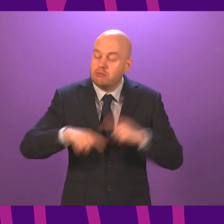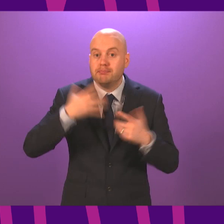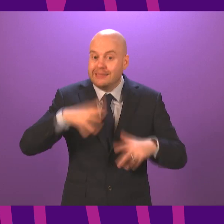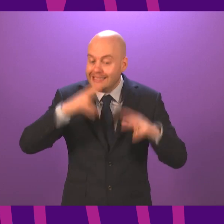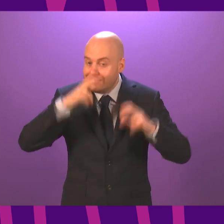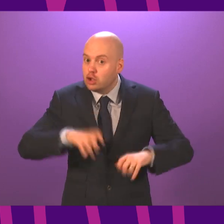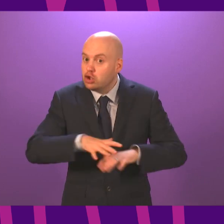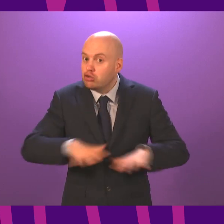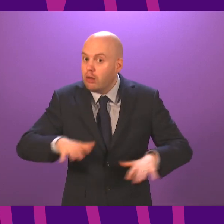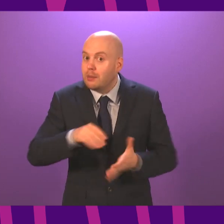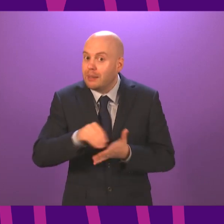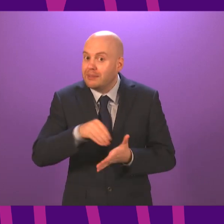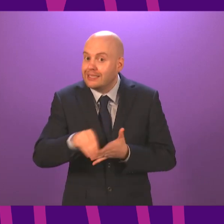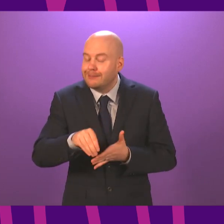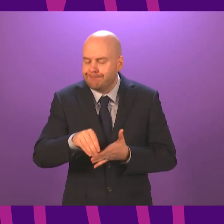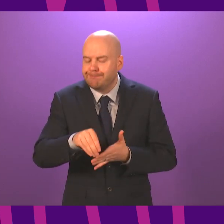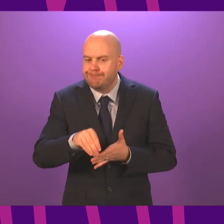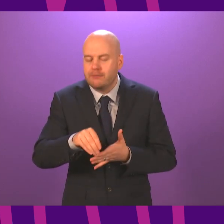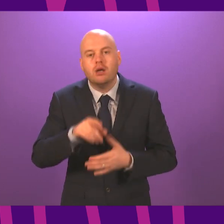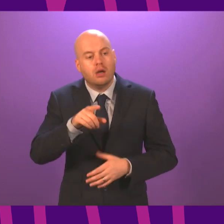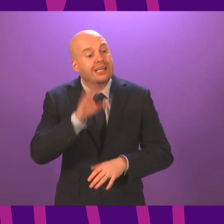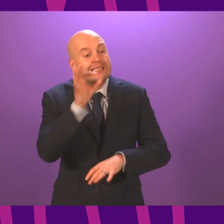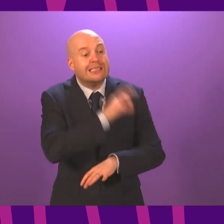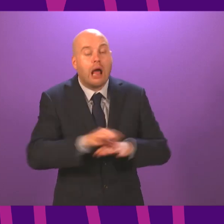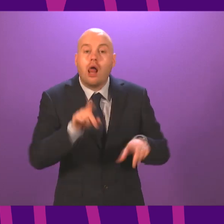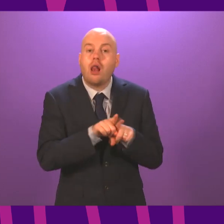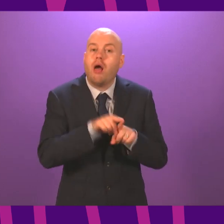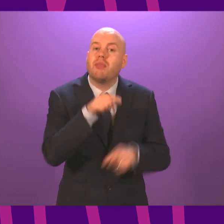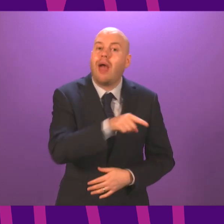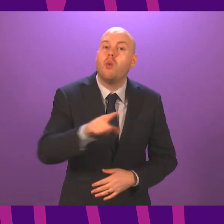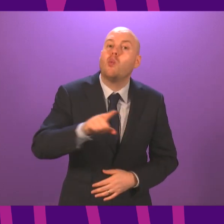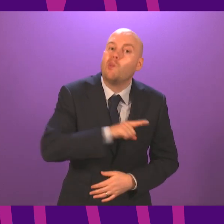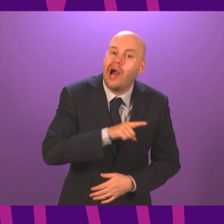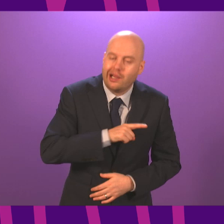considered. The Scottish child payment was designed to build on the best start grant